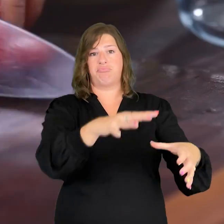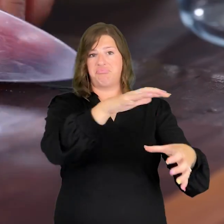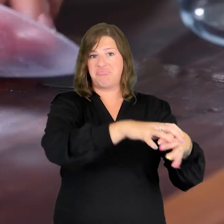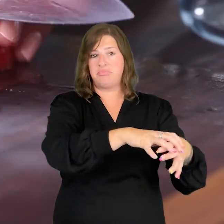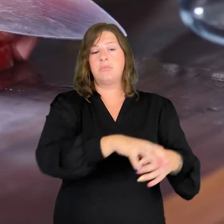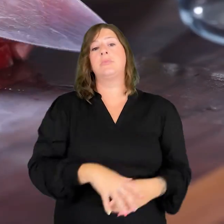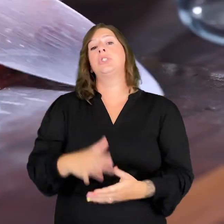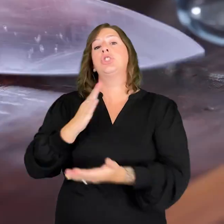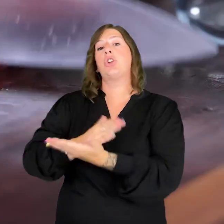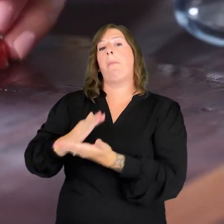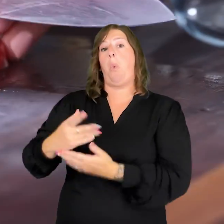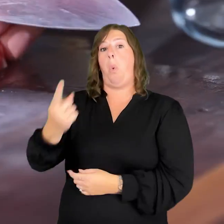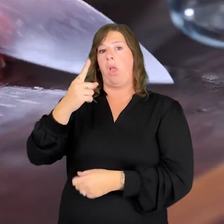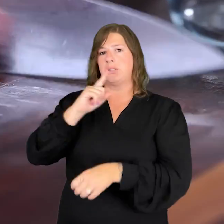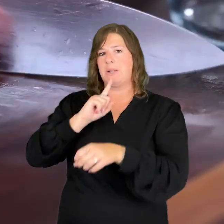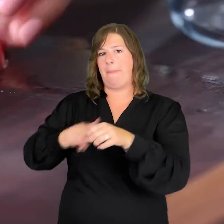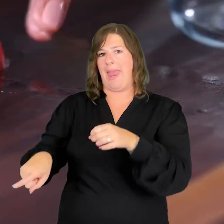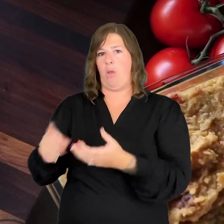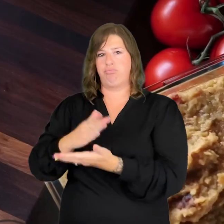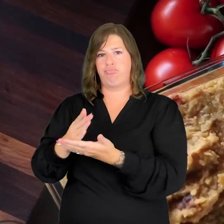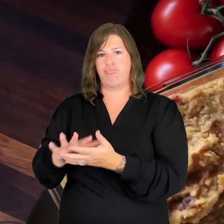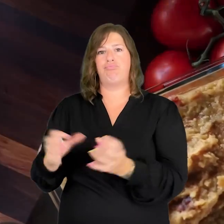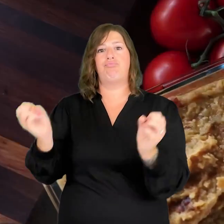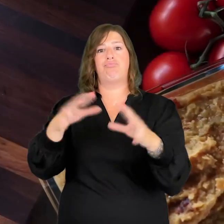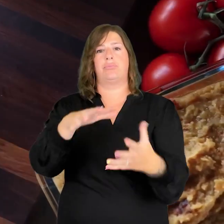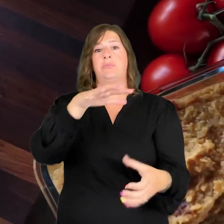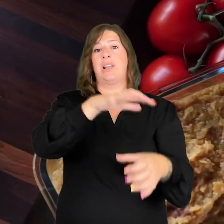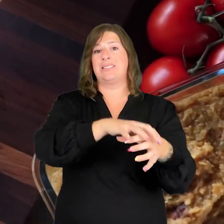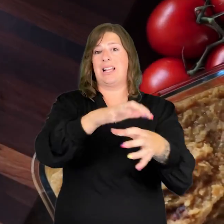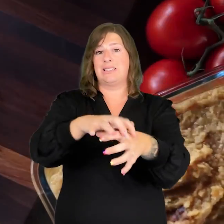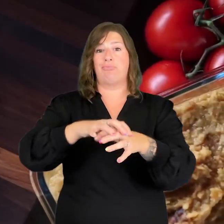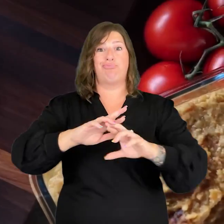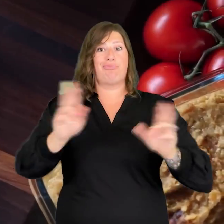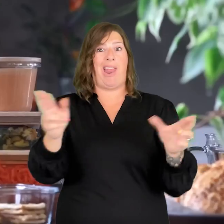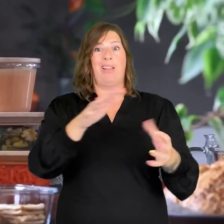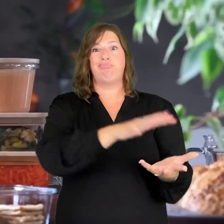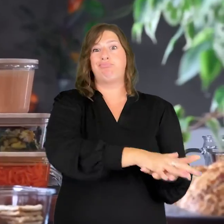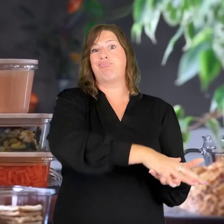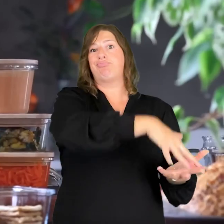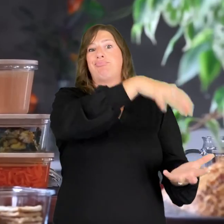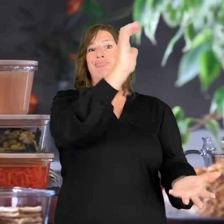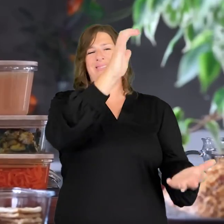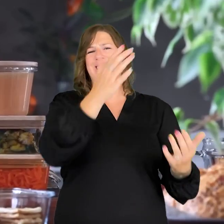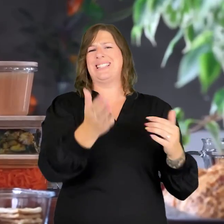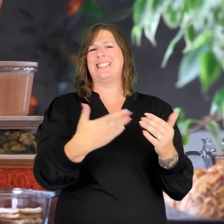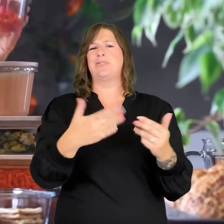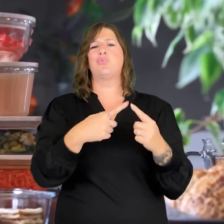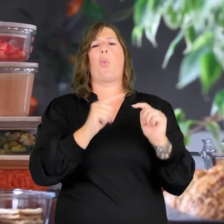and we'll chop up one tomato to store as well, with everything packed up in airtight containers.